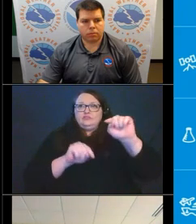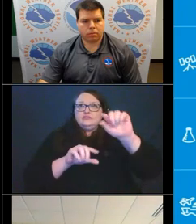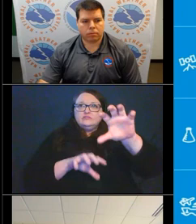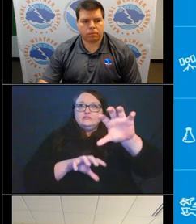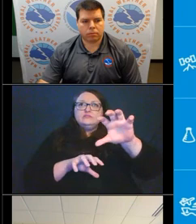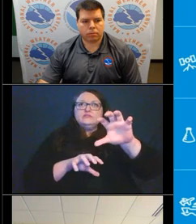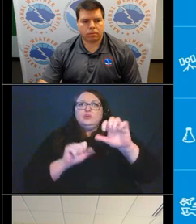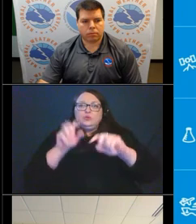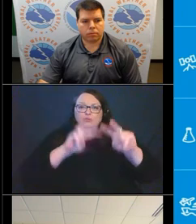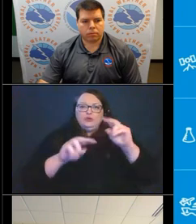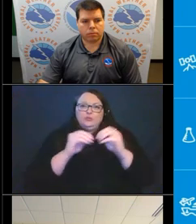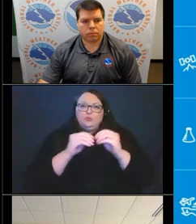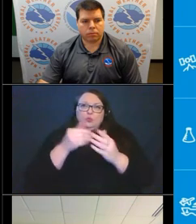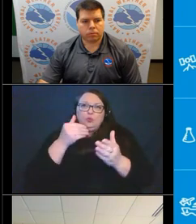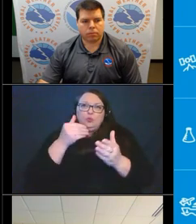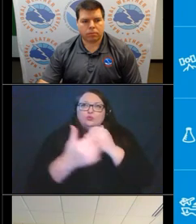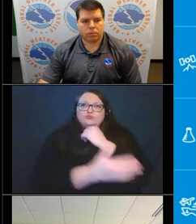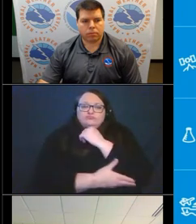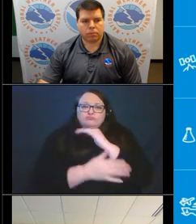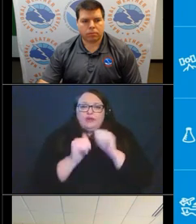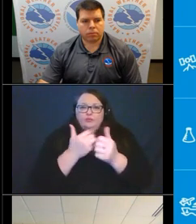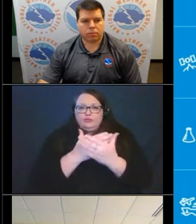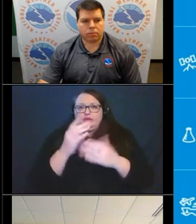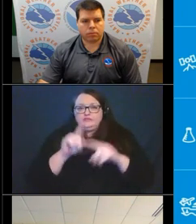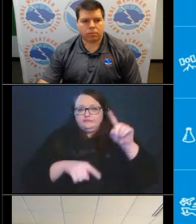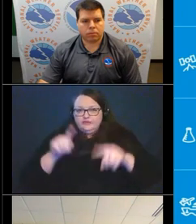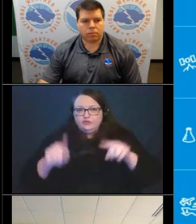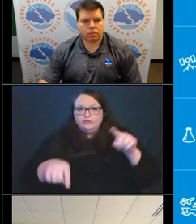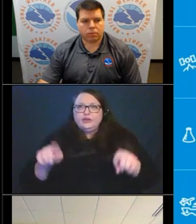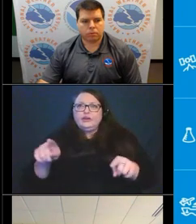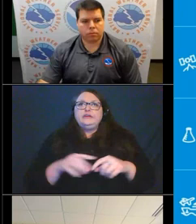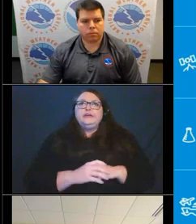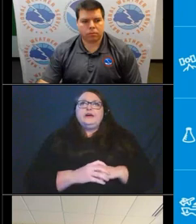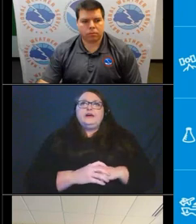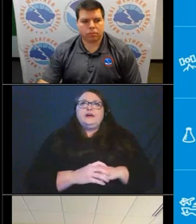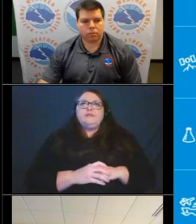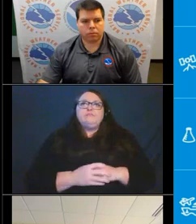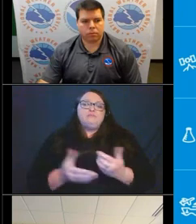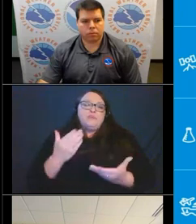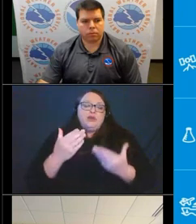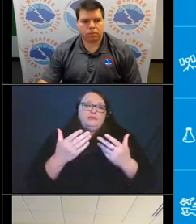vary, and we can sort of look at plus probably the pattern in urban area versus a rural area.